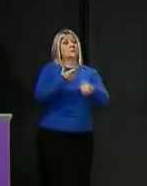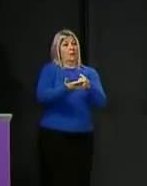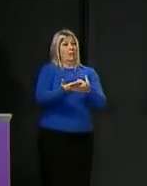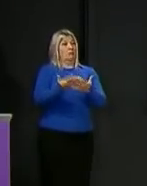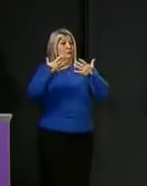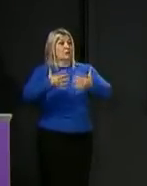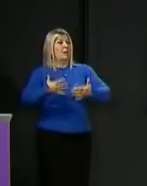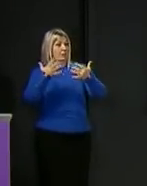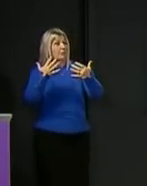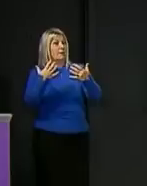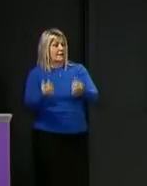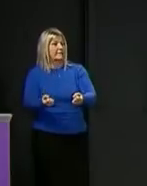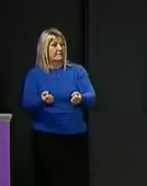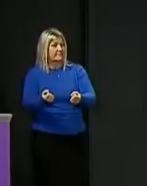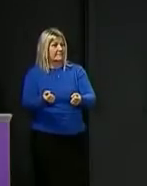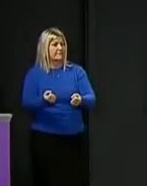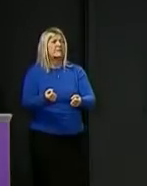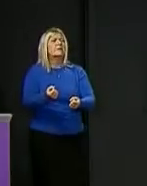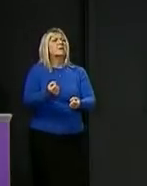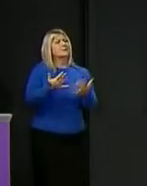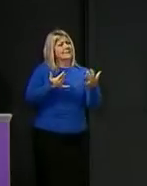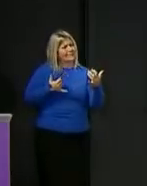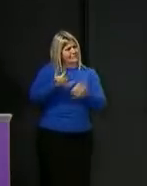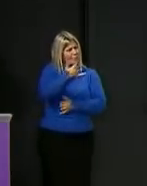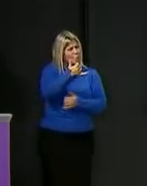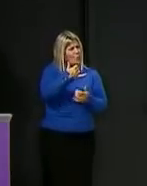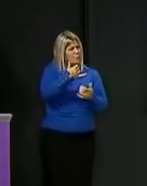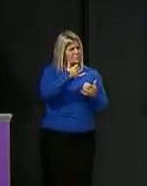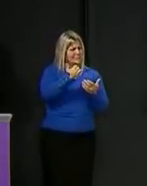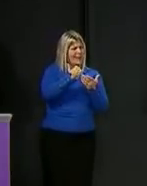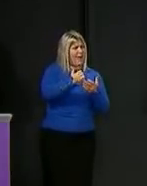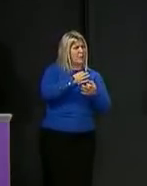she was told they're unable to provide the results on the phone because they're so busy.